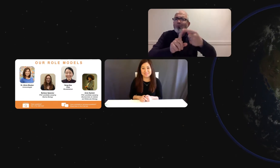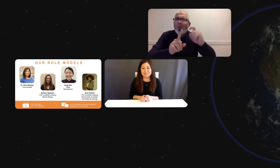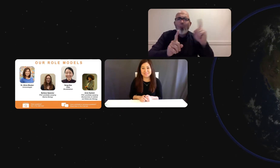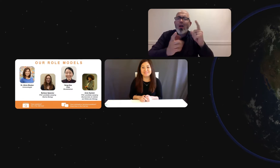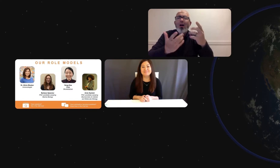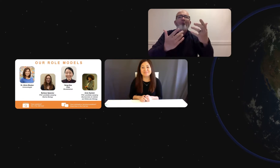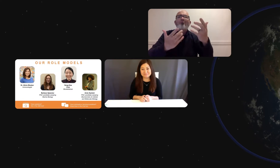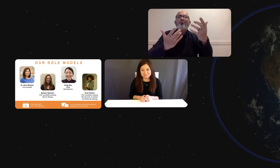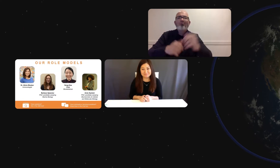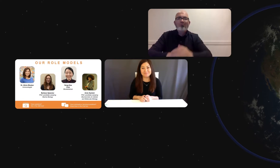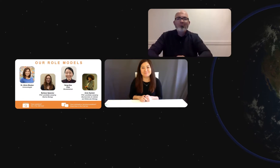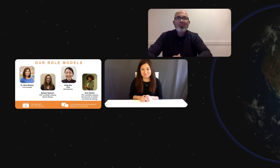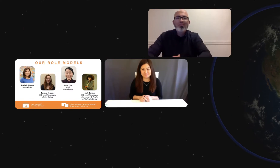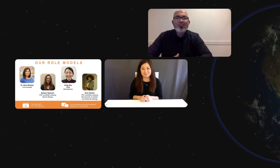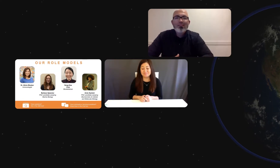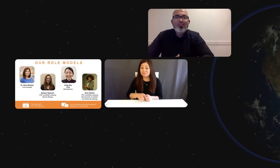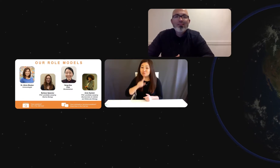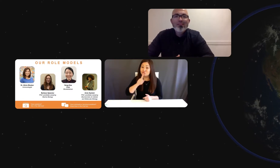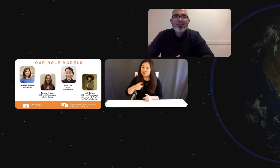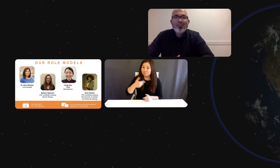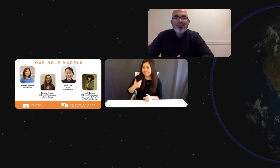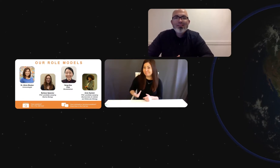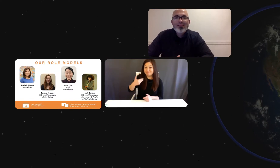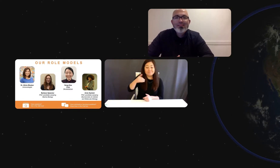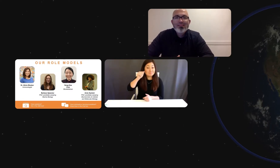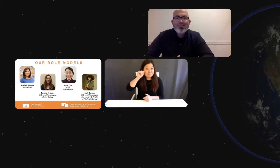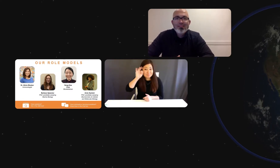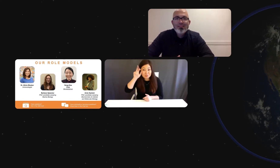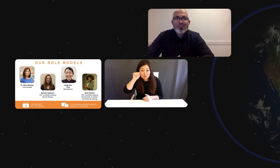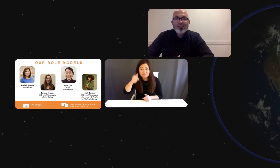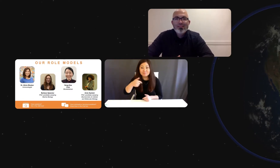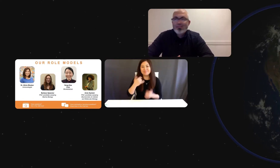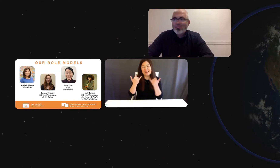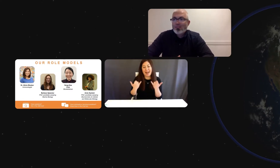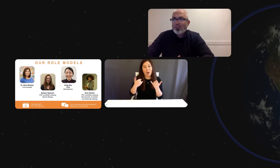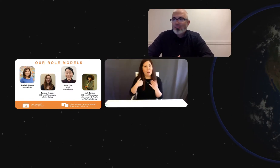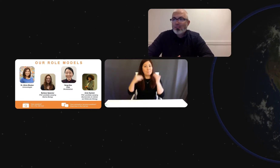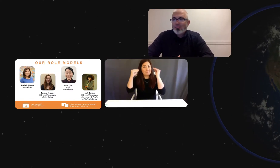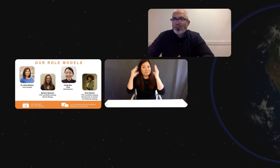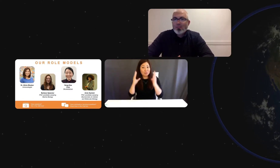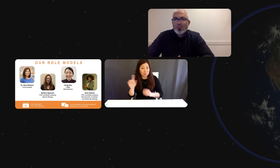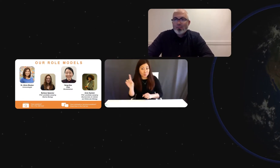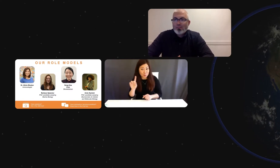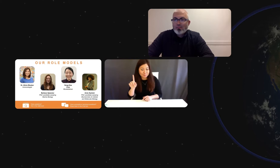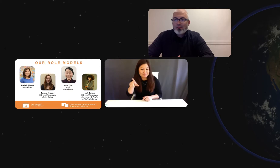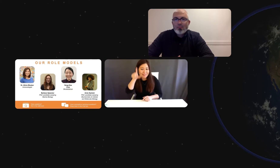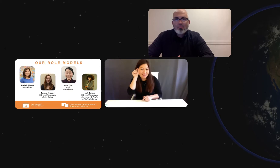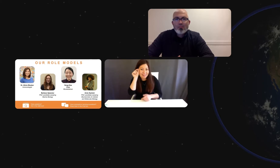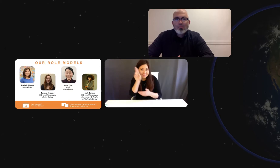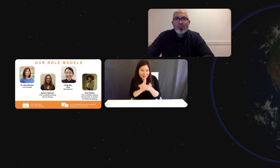work, and where you're from? Sure. I'm a professor at Gallaudet University.